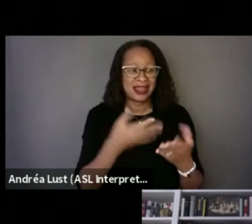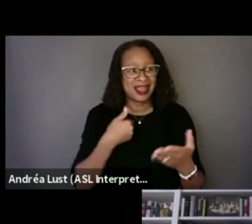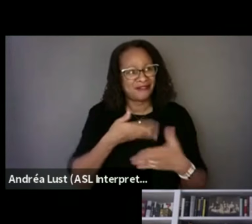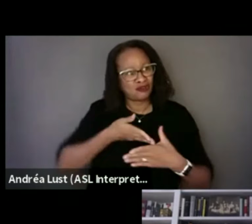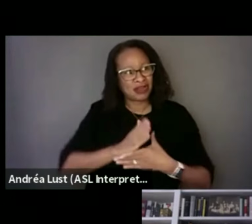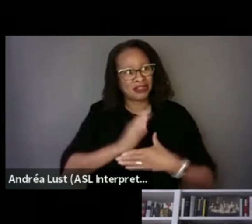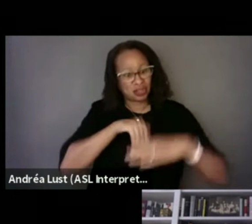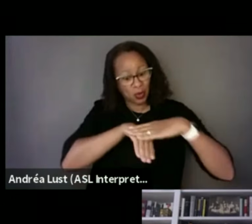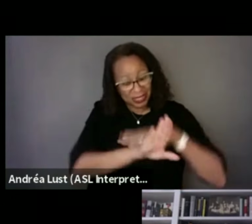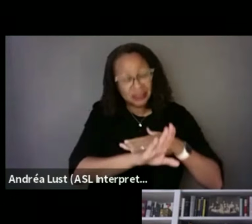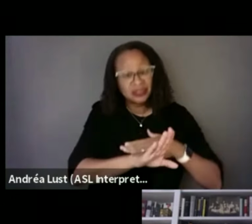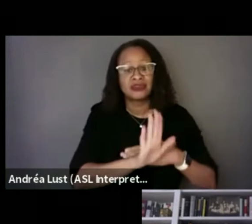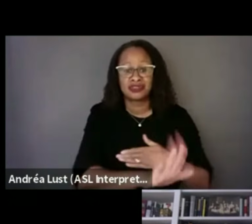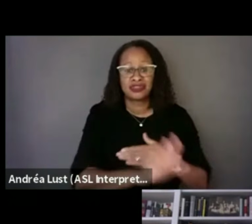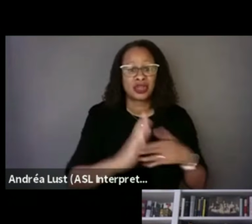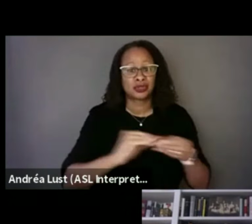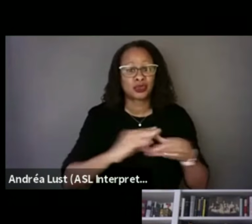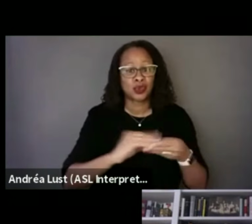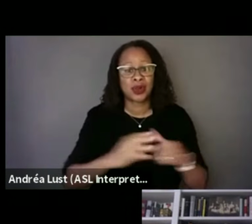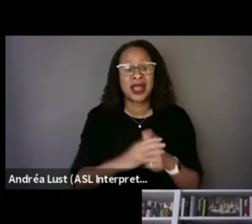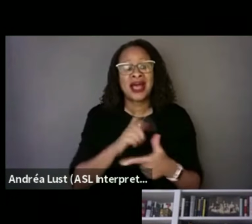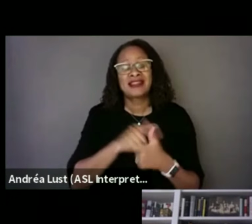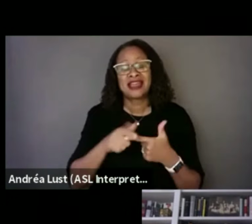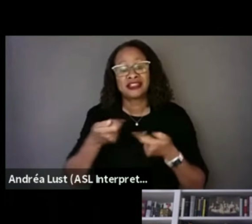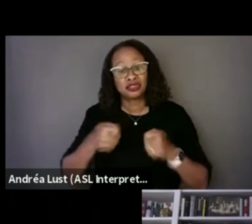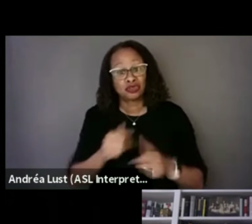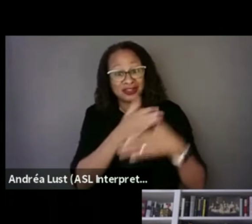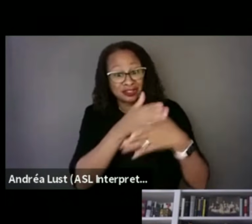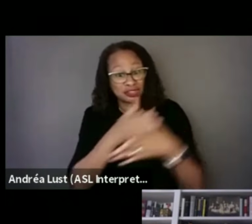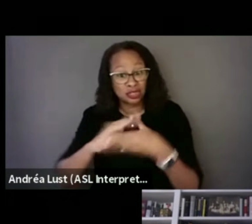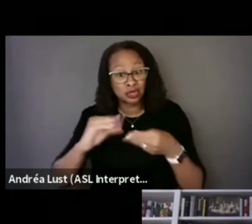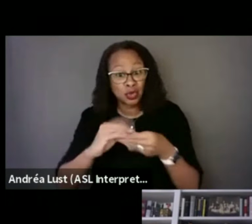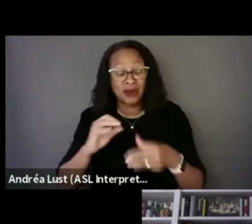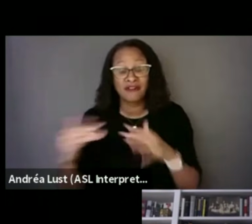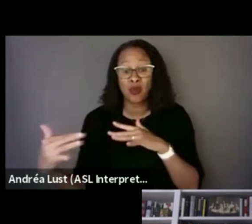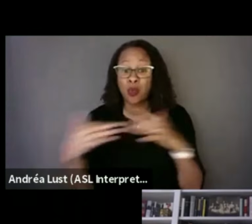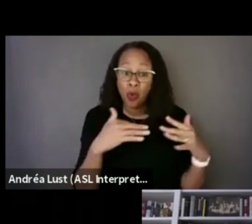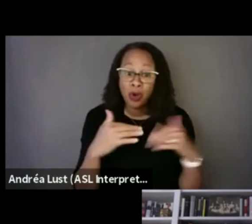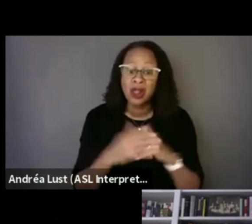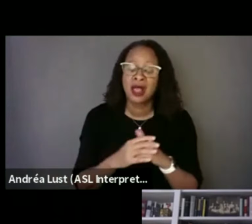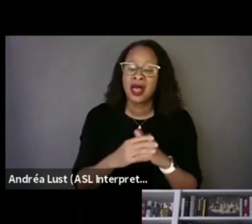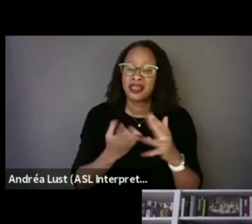And so, then to try and tell the story of war through the lens of parenthood,